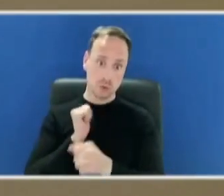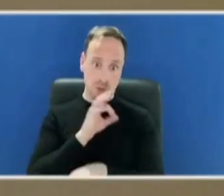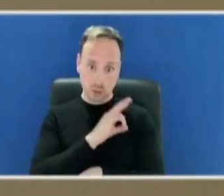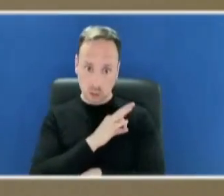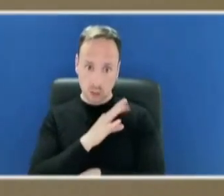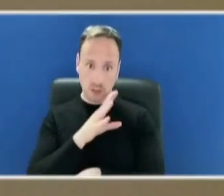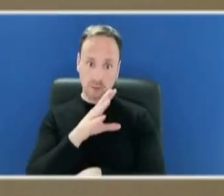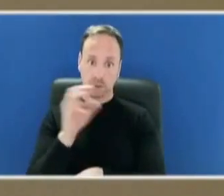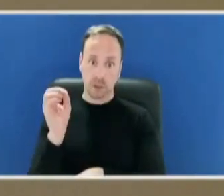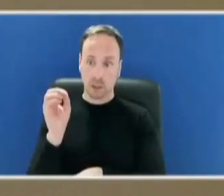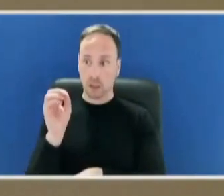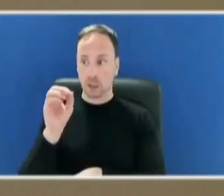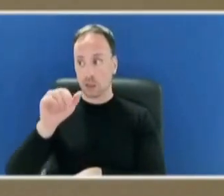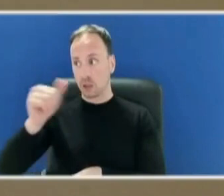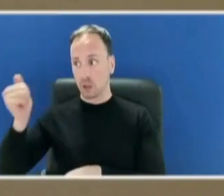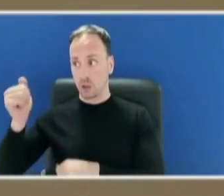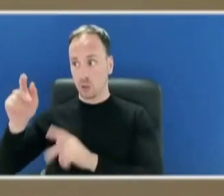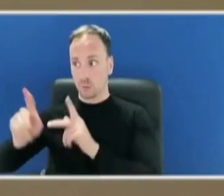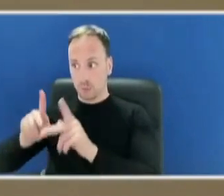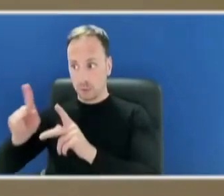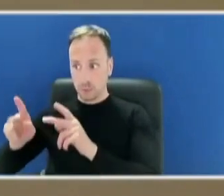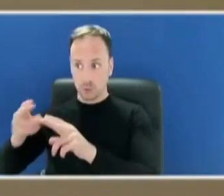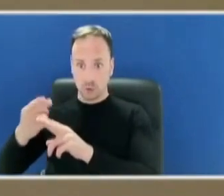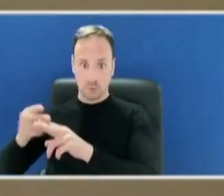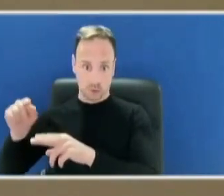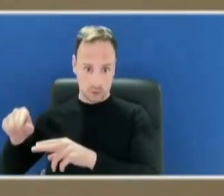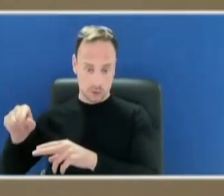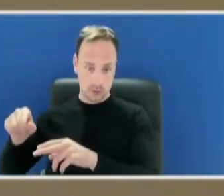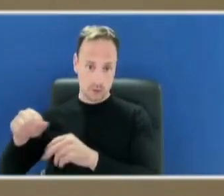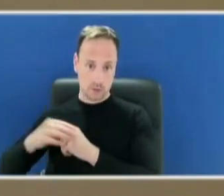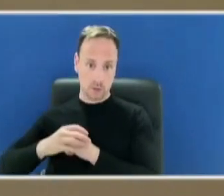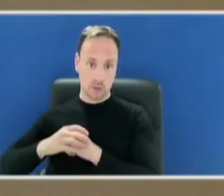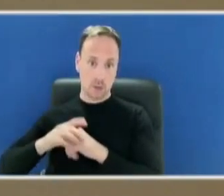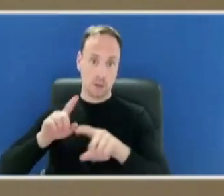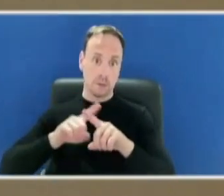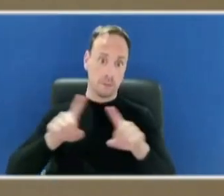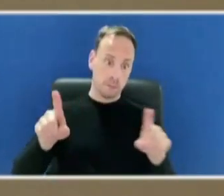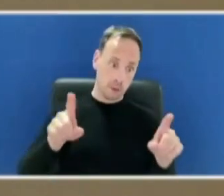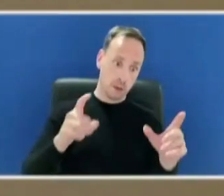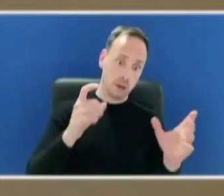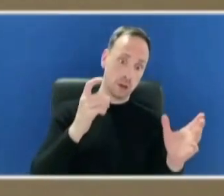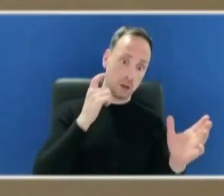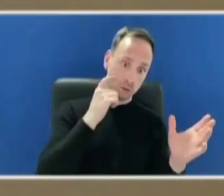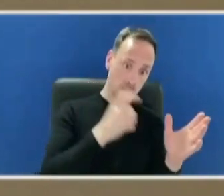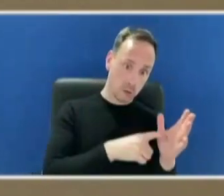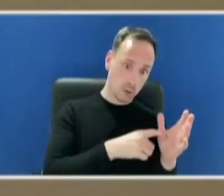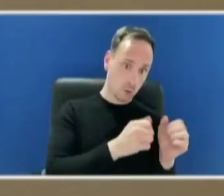But I also want to recognize that without board action tonight instructional specialists would remain at will